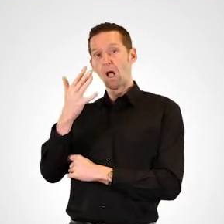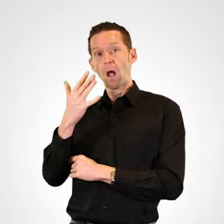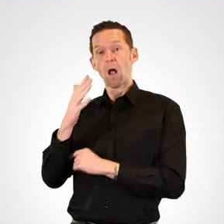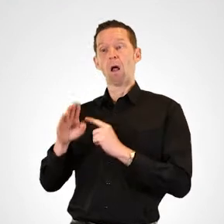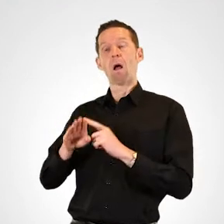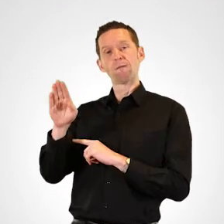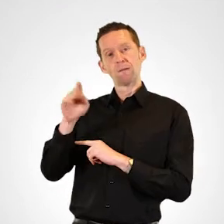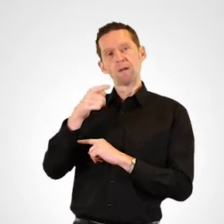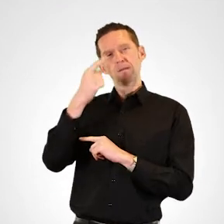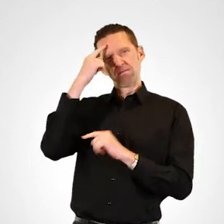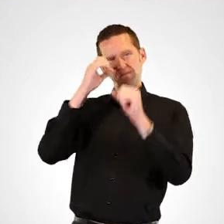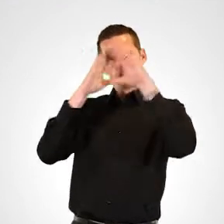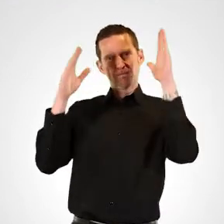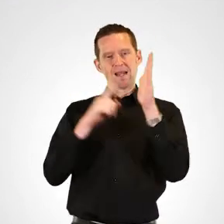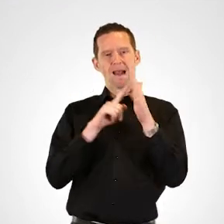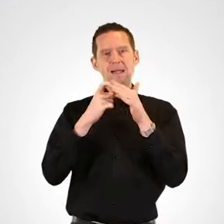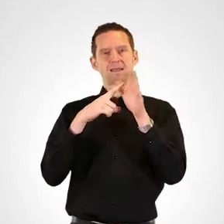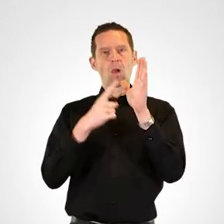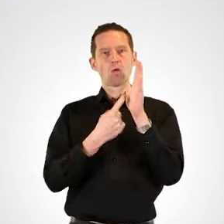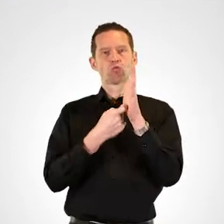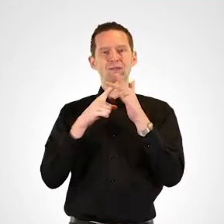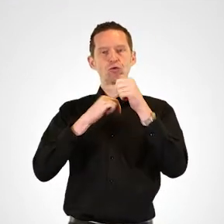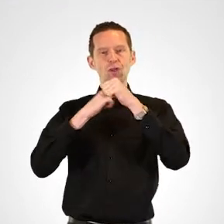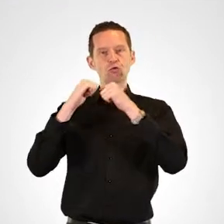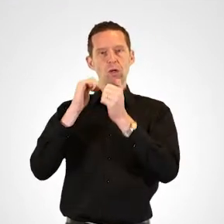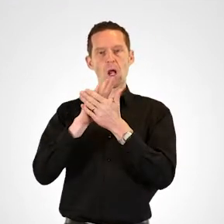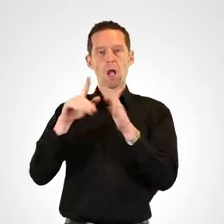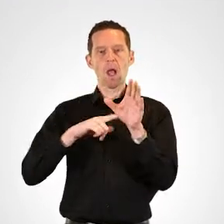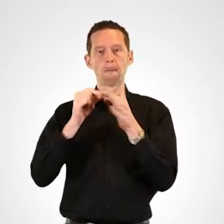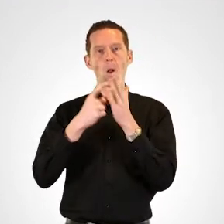and if you think back to that lexical restructuring hypothesis, you can see that connection.